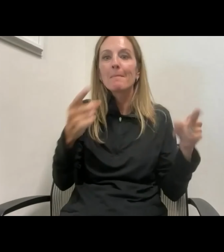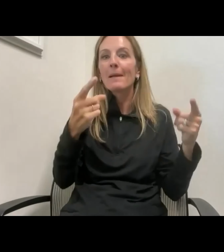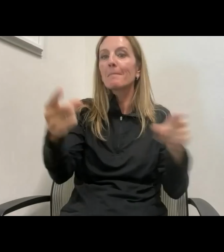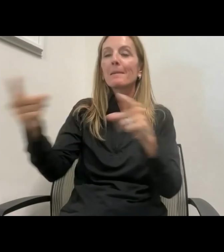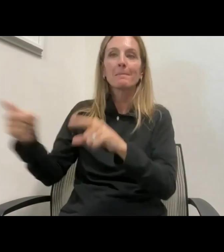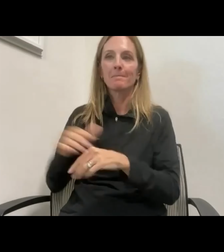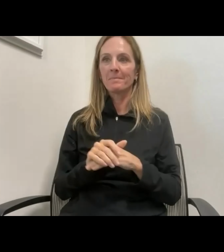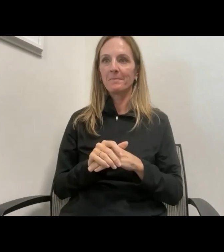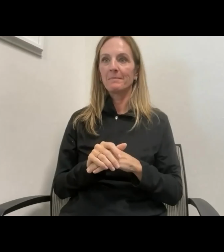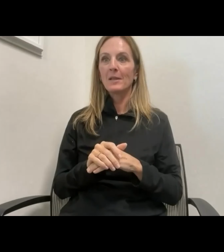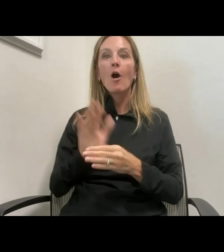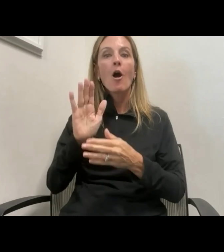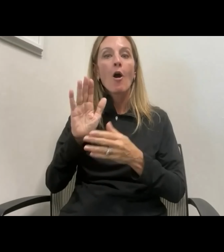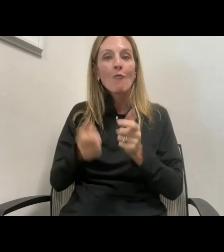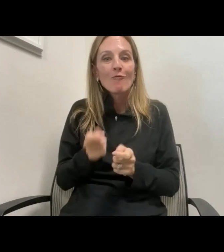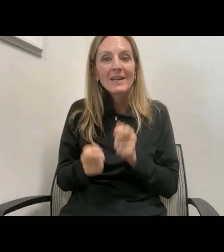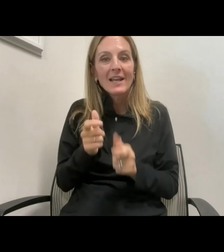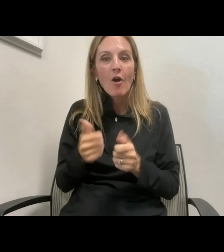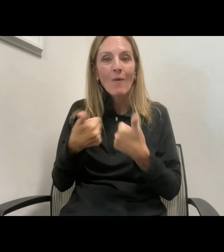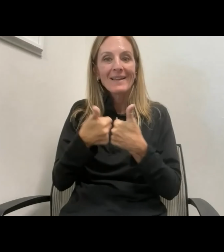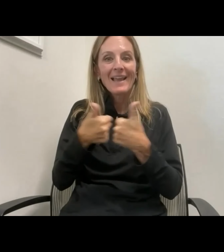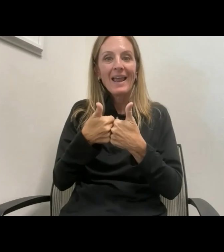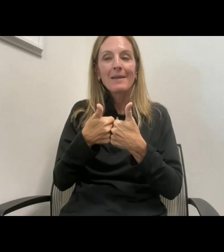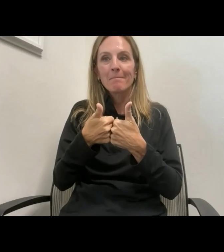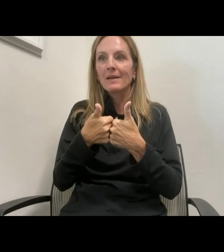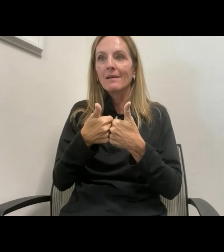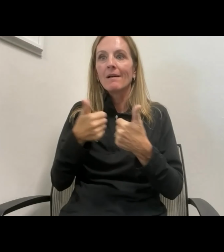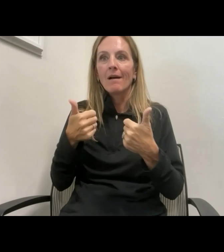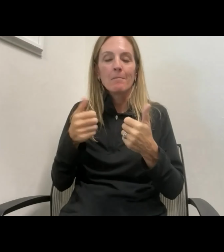Video game night with youth yeah we played Minecraft to build their dream community. Oh